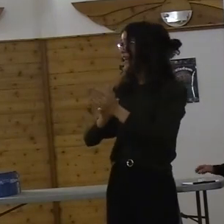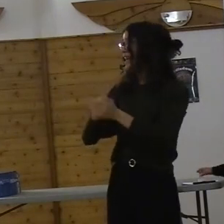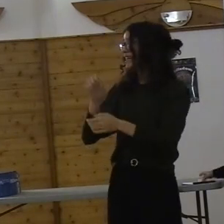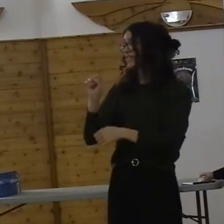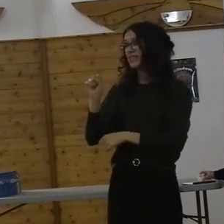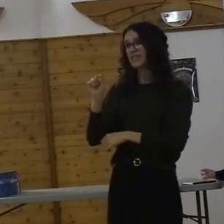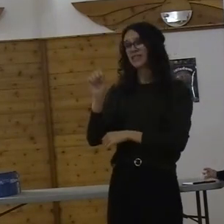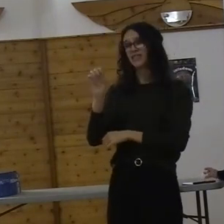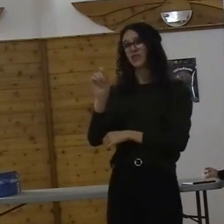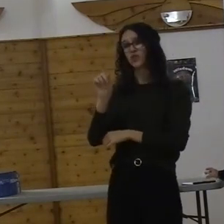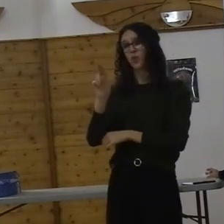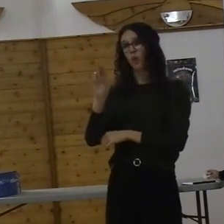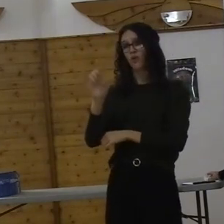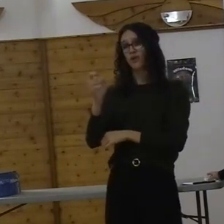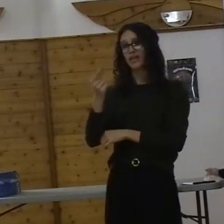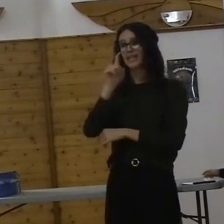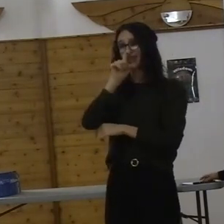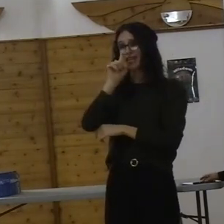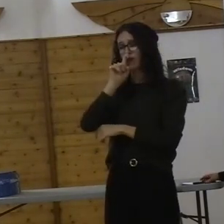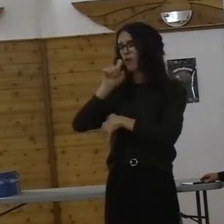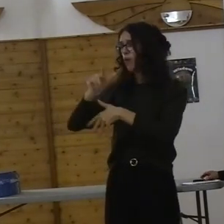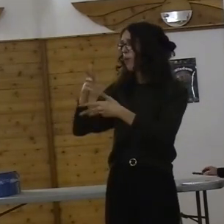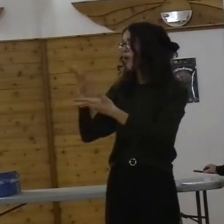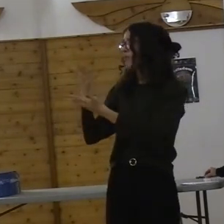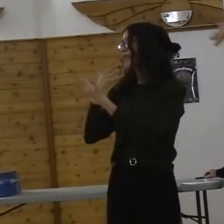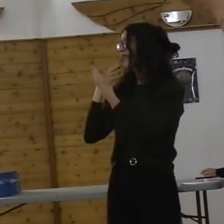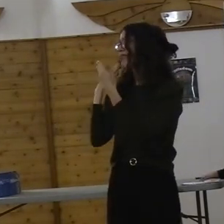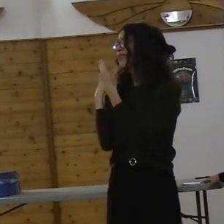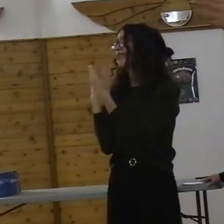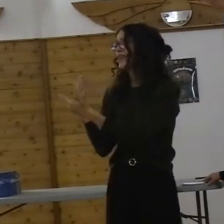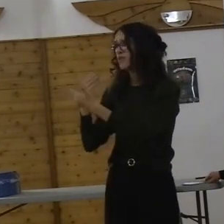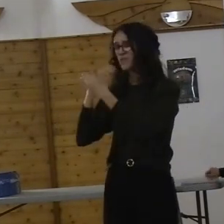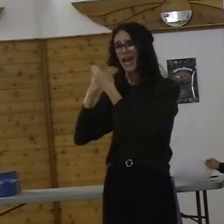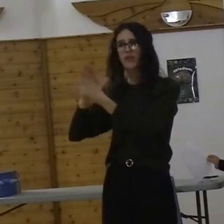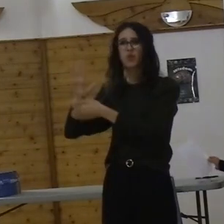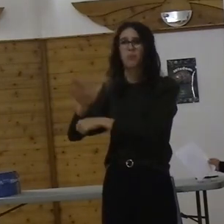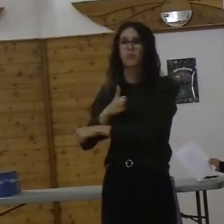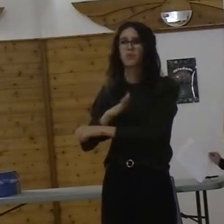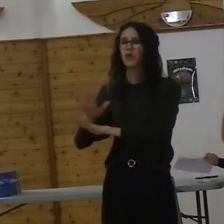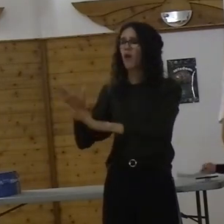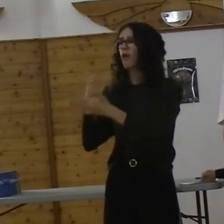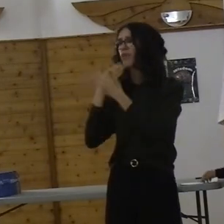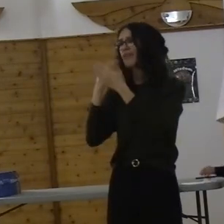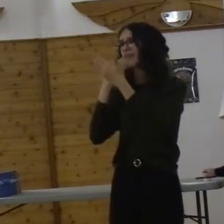to all my relations and relatives in this room